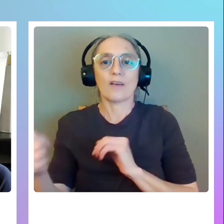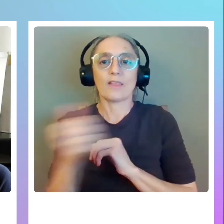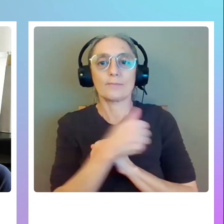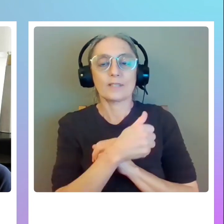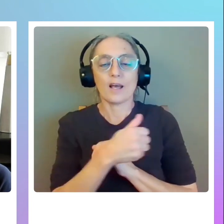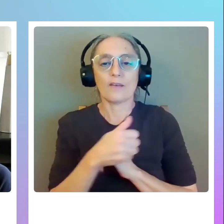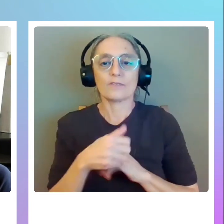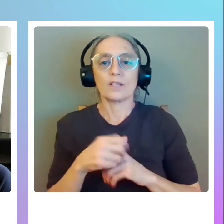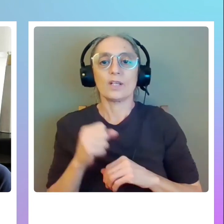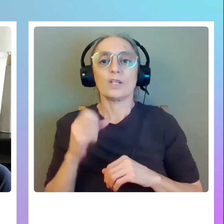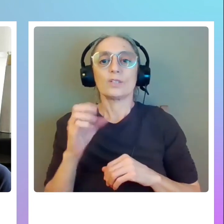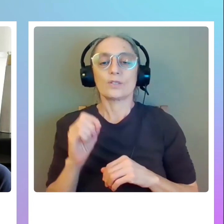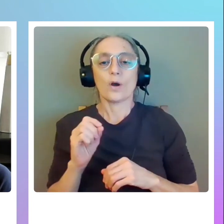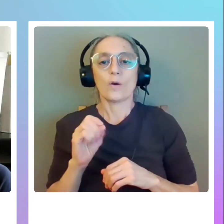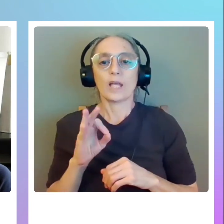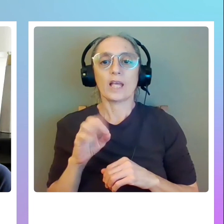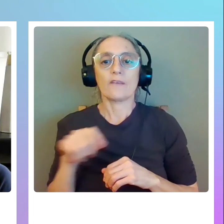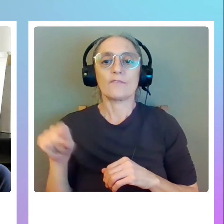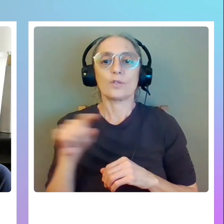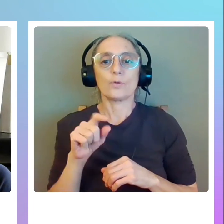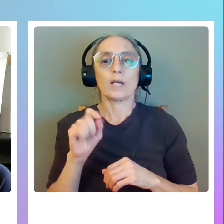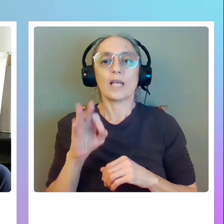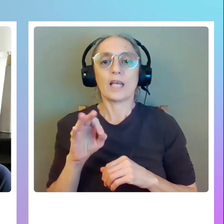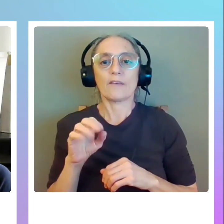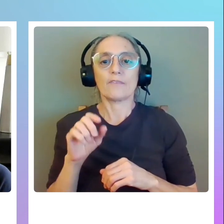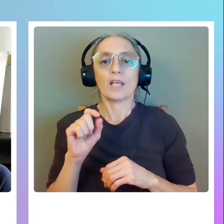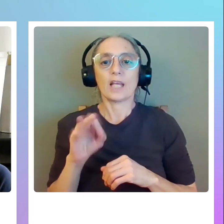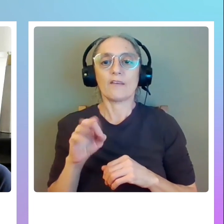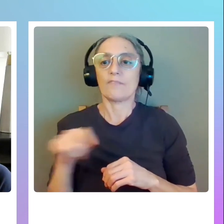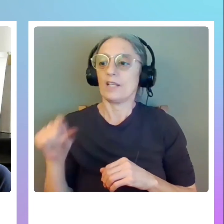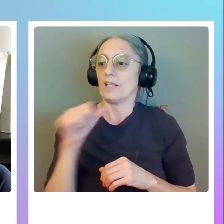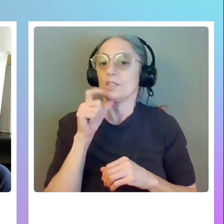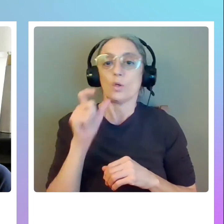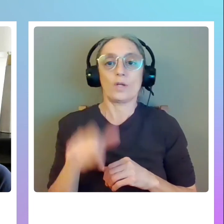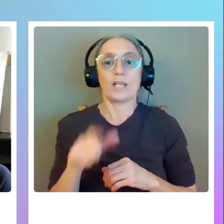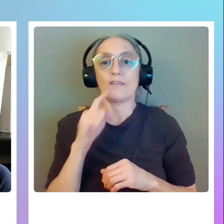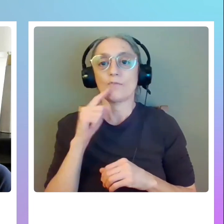So if it's not needed for the story, just leave those out.